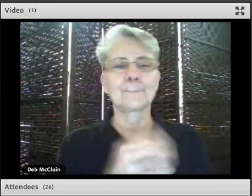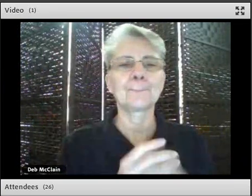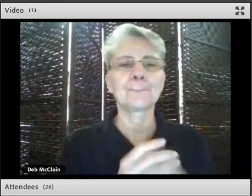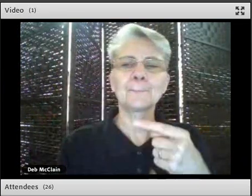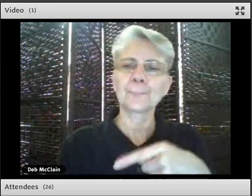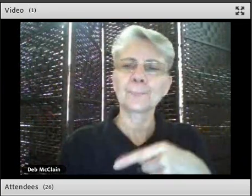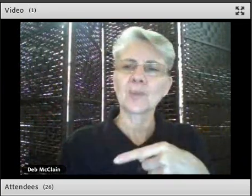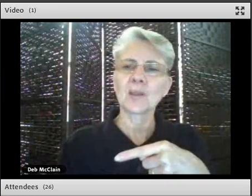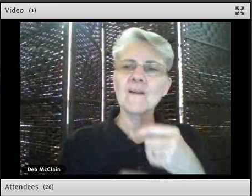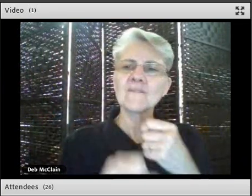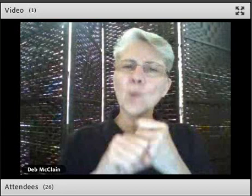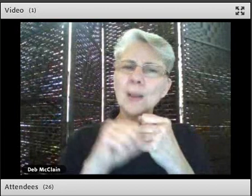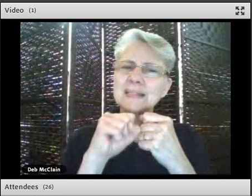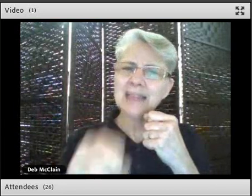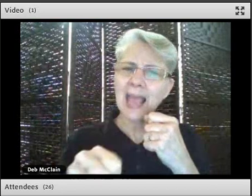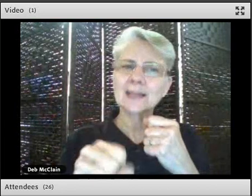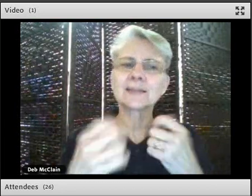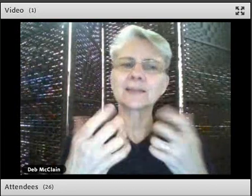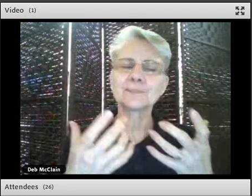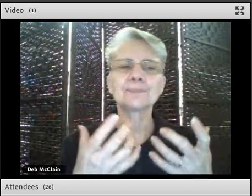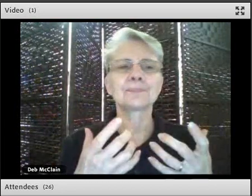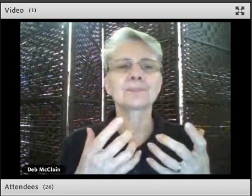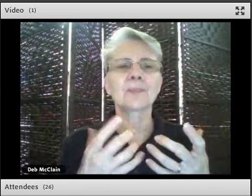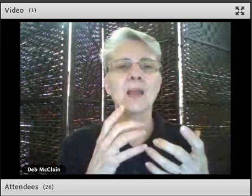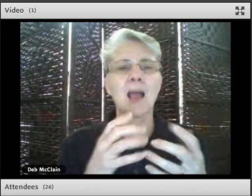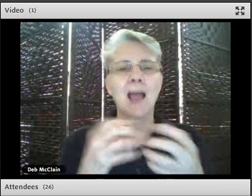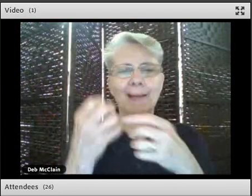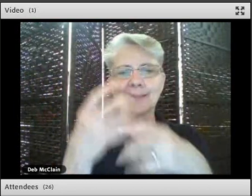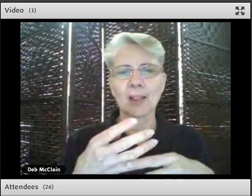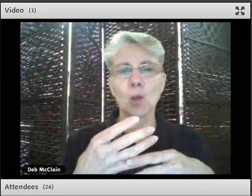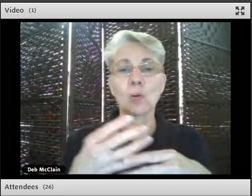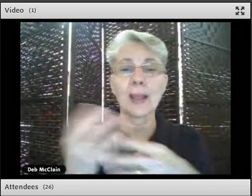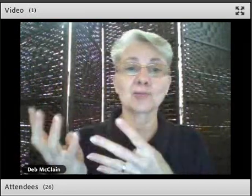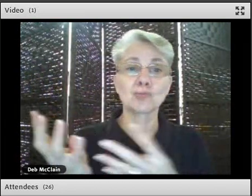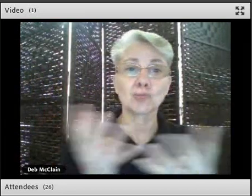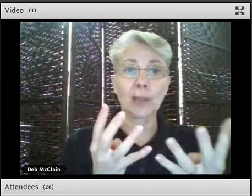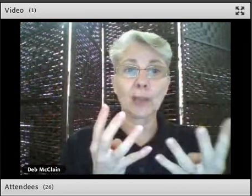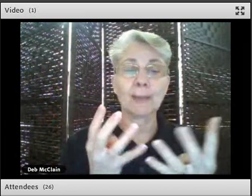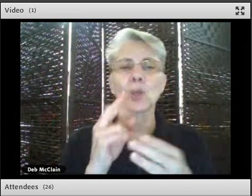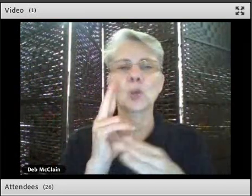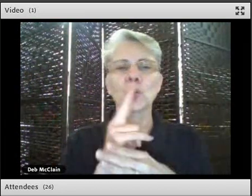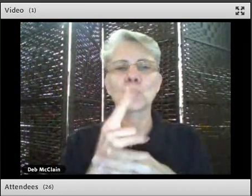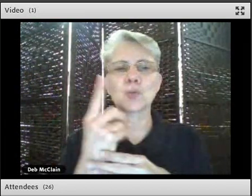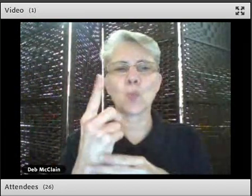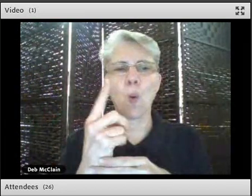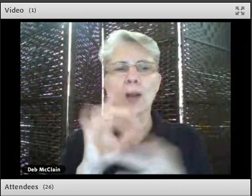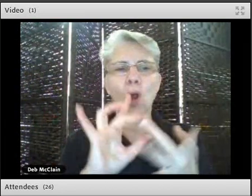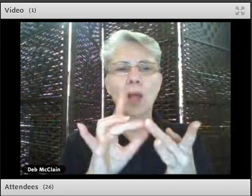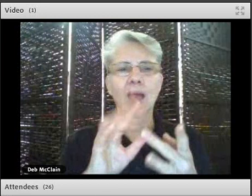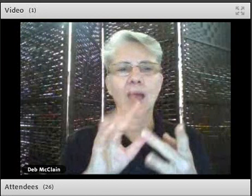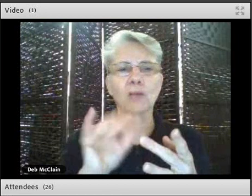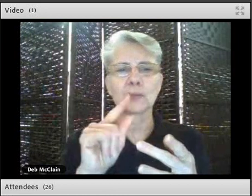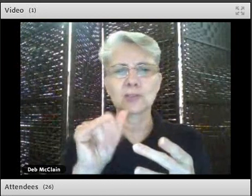You may, in parentheses, if you so desire, add something more specific like "one audio file"